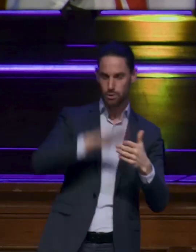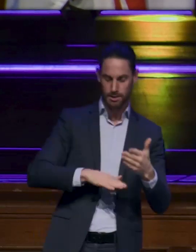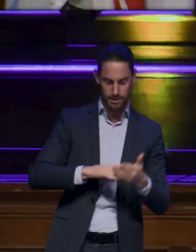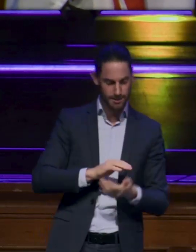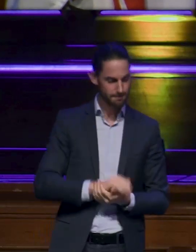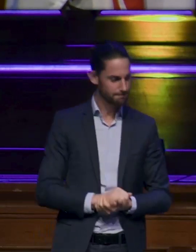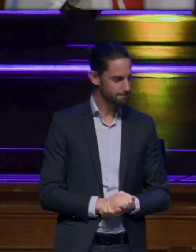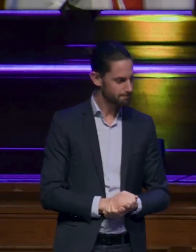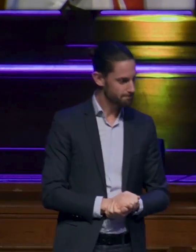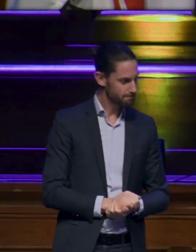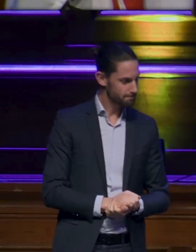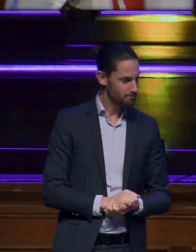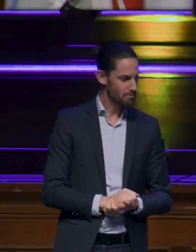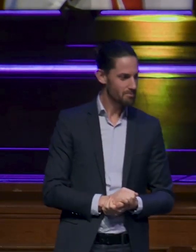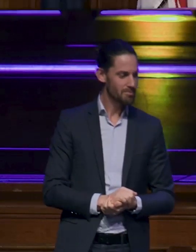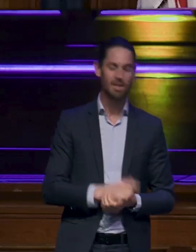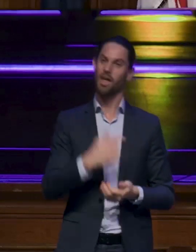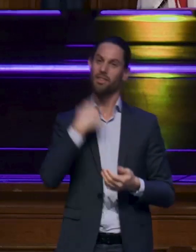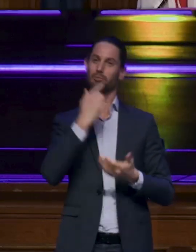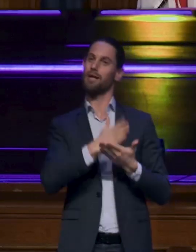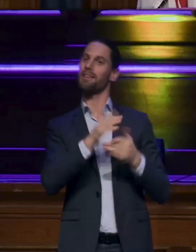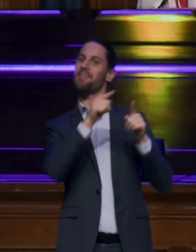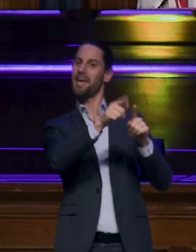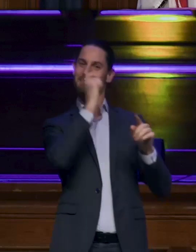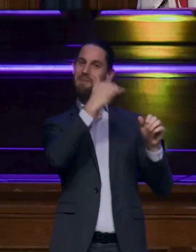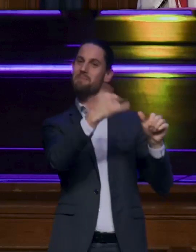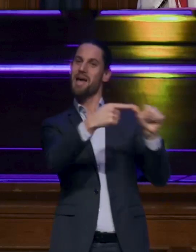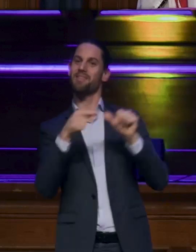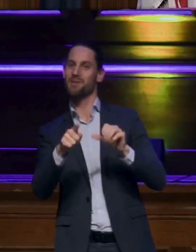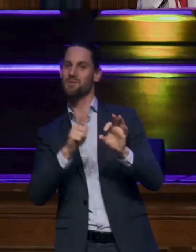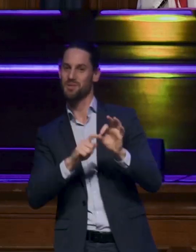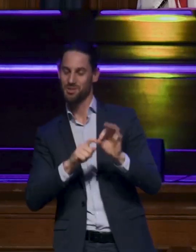answer on anyone else's behalf a lot of questions have been coming in on the